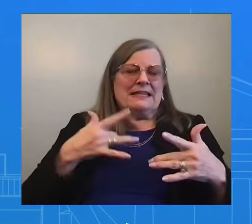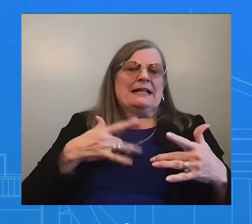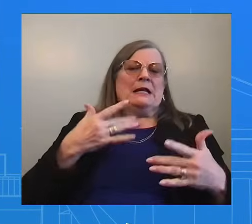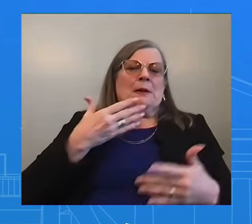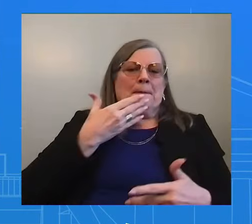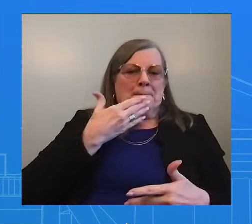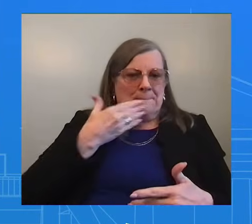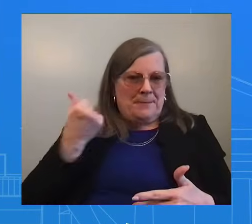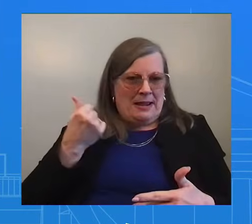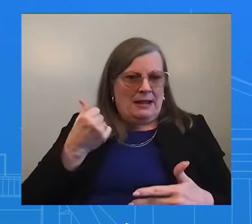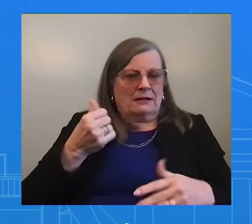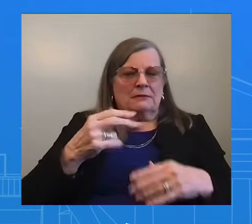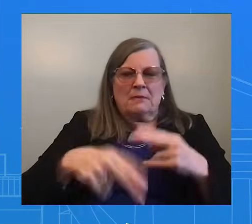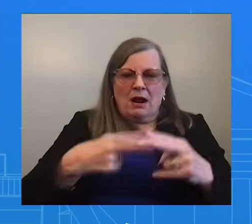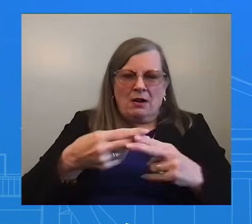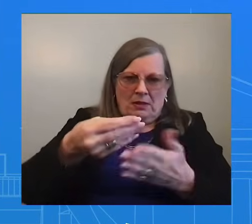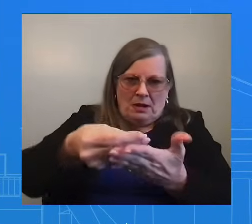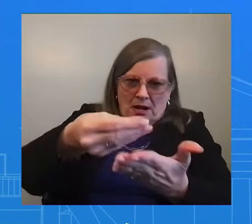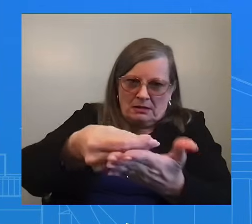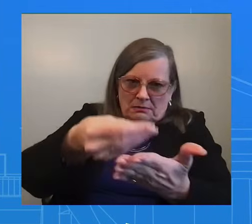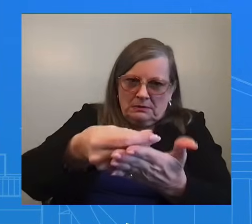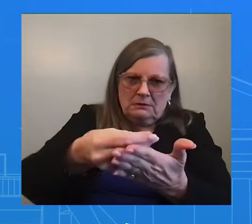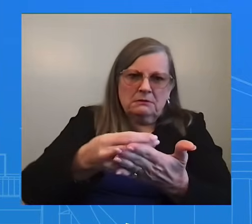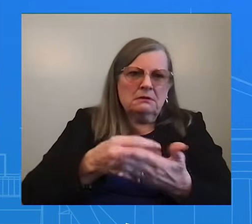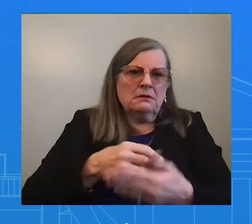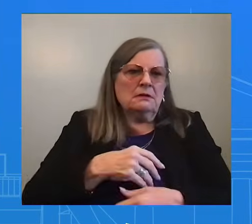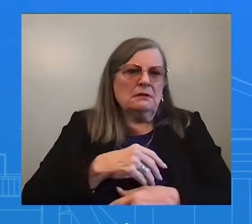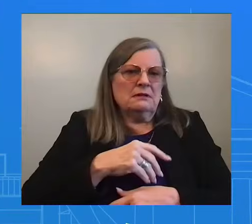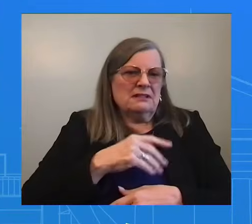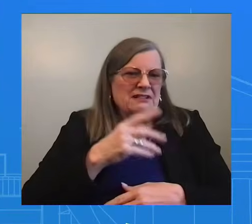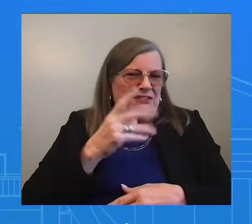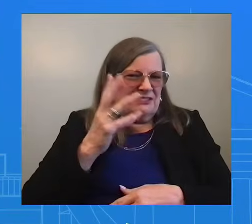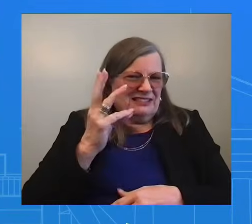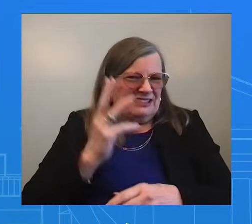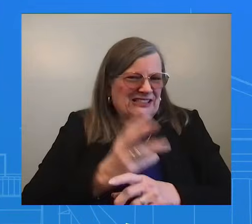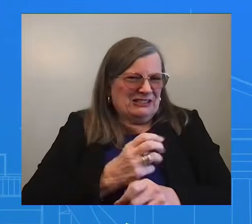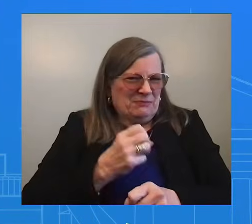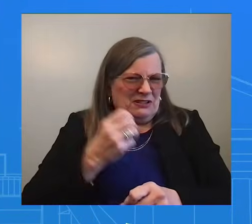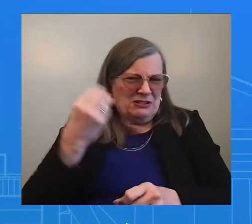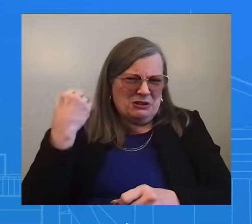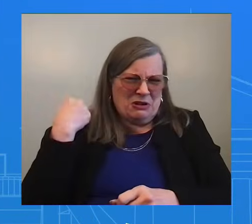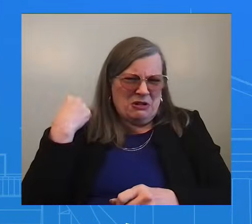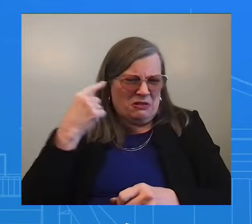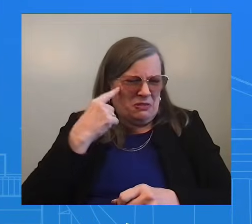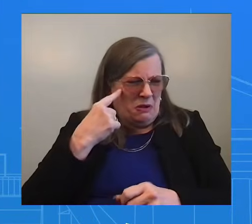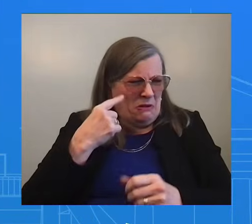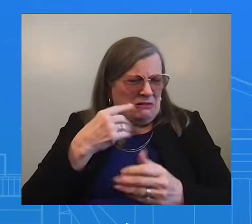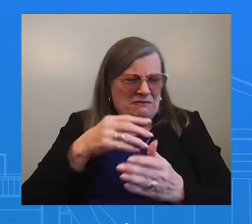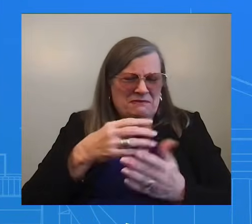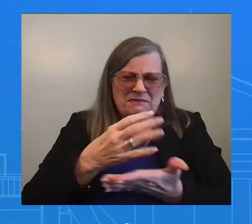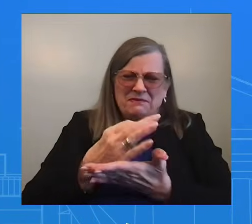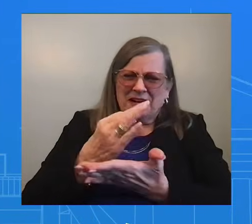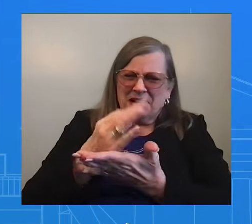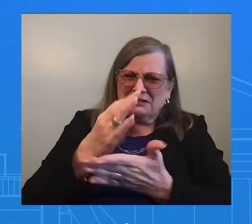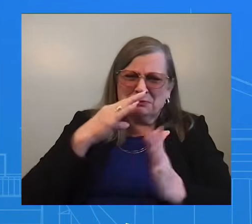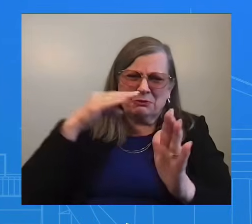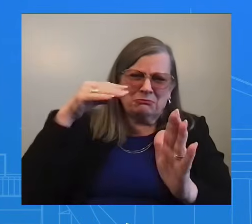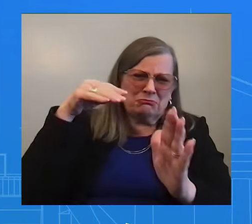or just six months ago, there was always this talk about recession, recession, recession, and that is certainly not where we're head- -- not where we're heading.